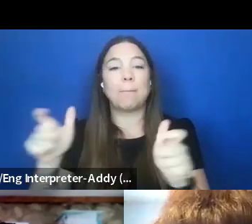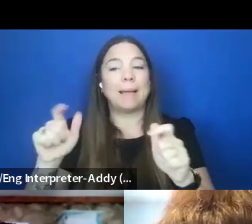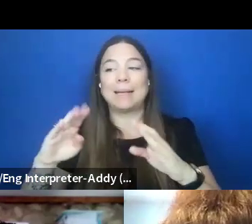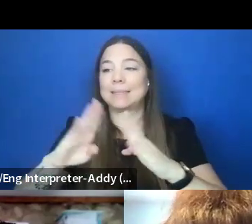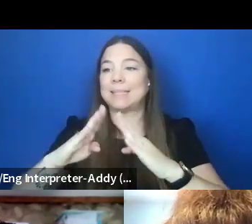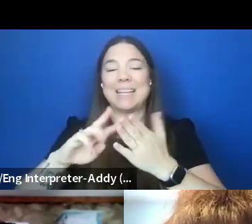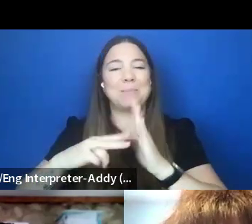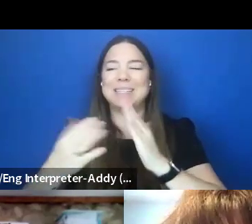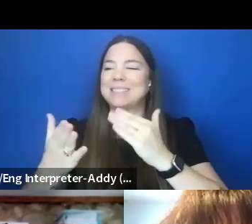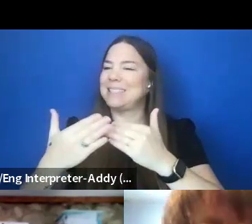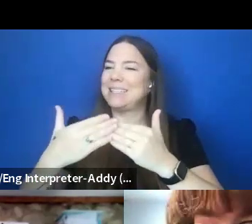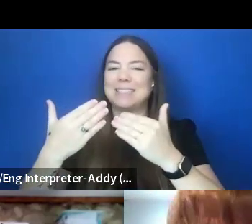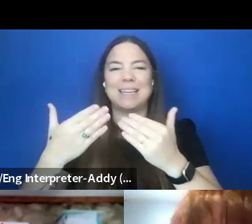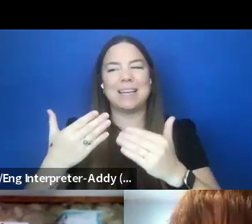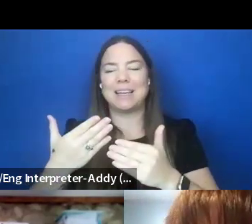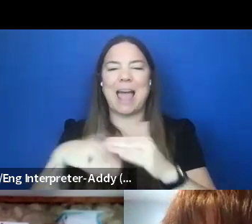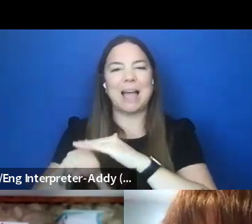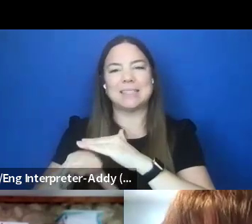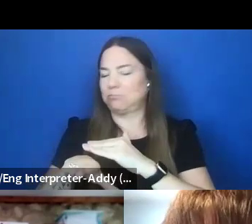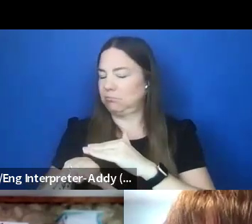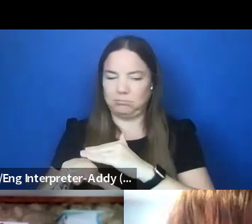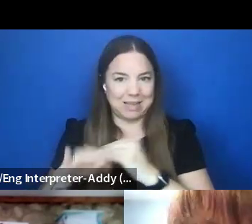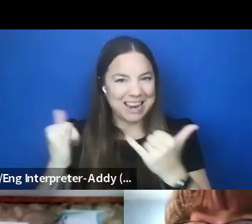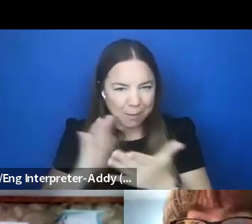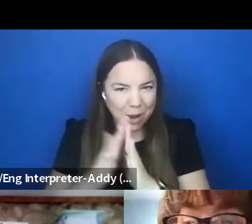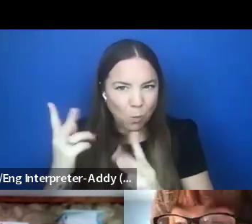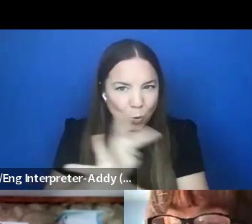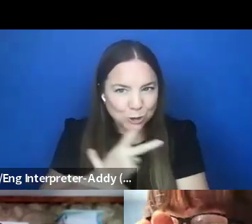Don Dew: solve the problem. And now it's even worse. Don Dew: And